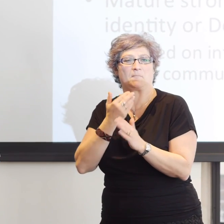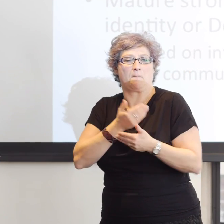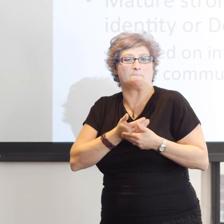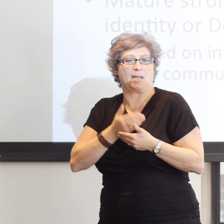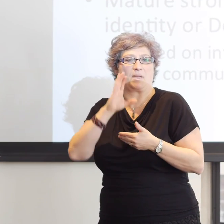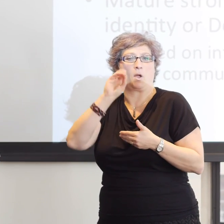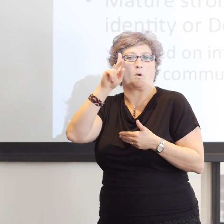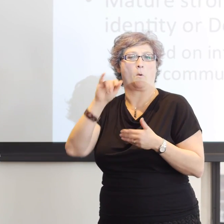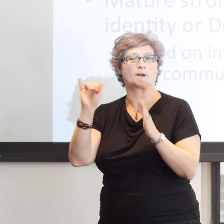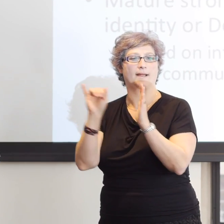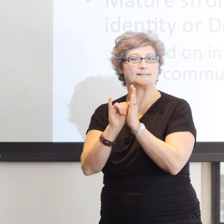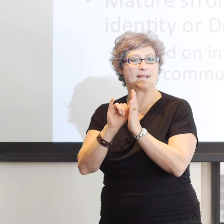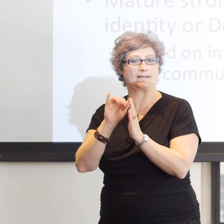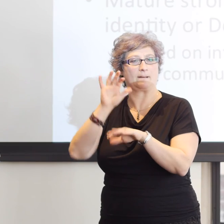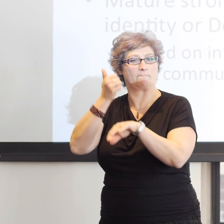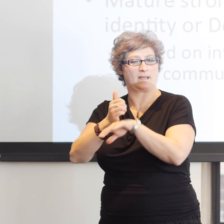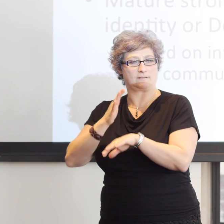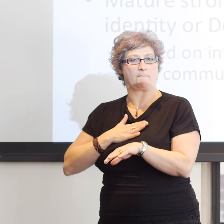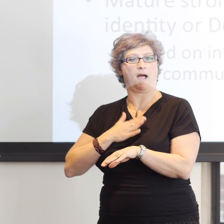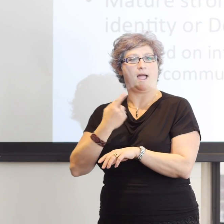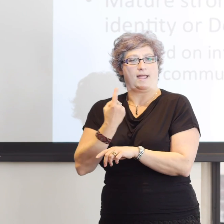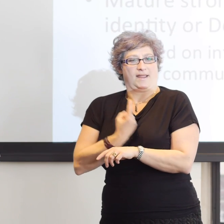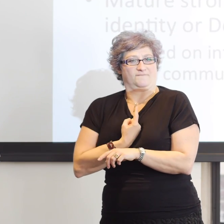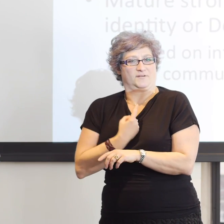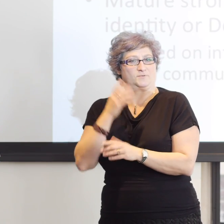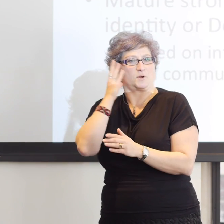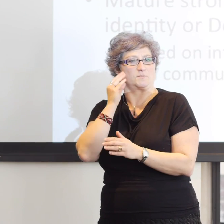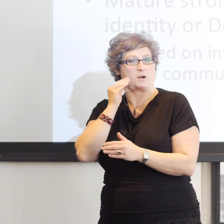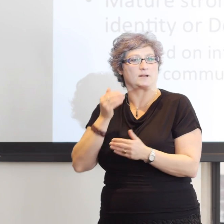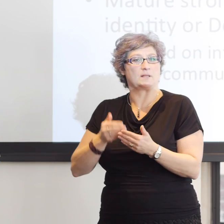interesting ideas of your own and I look forward